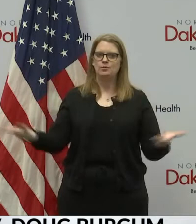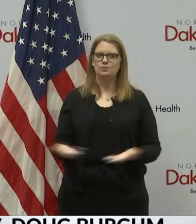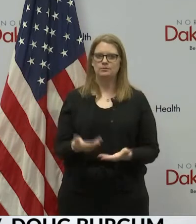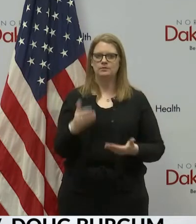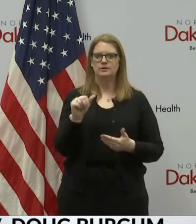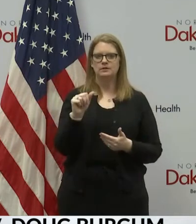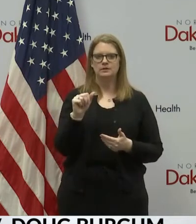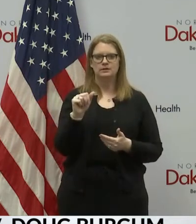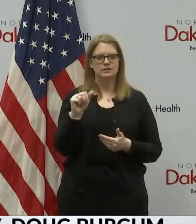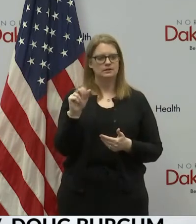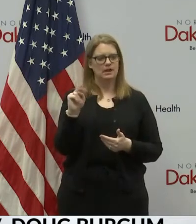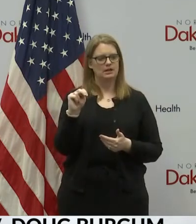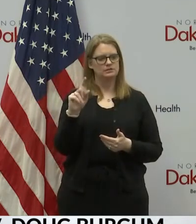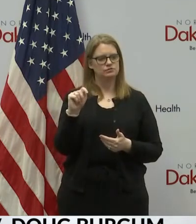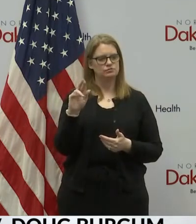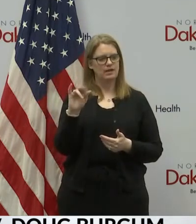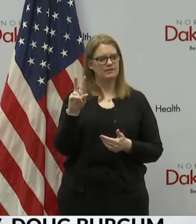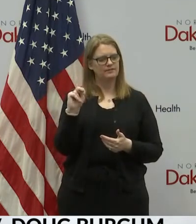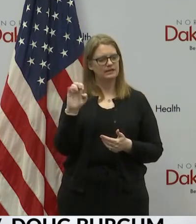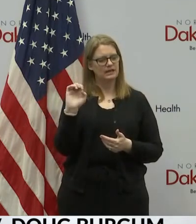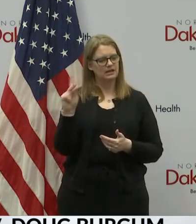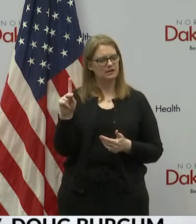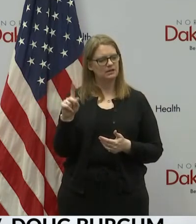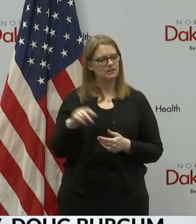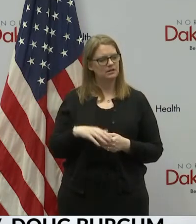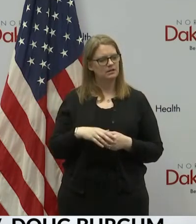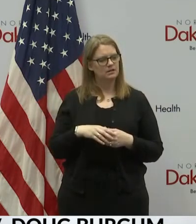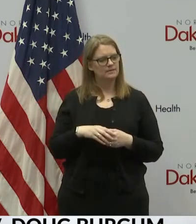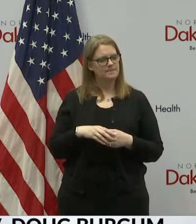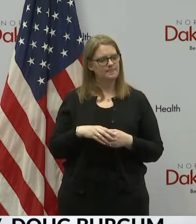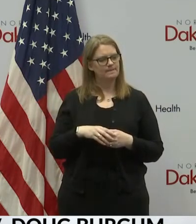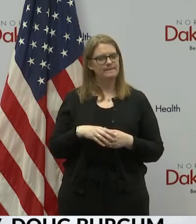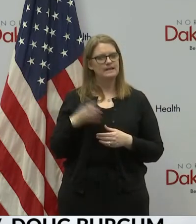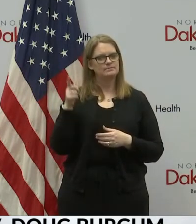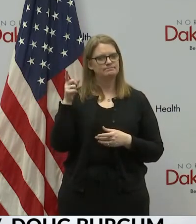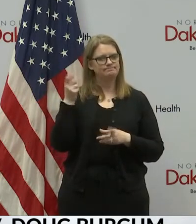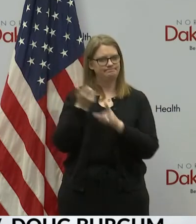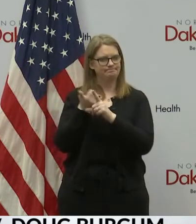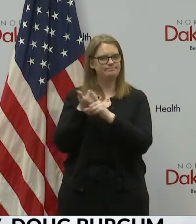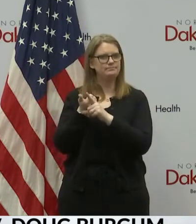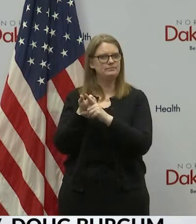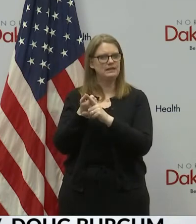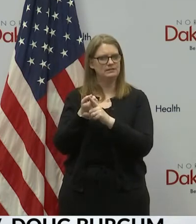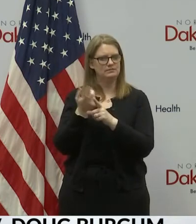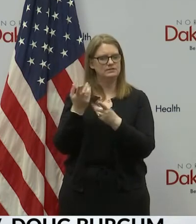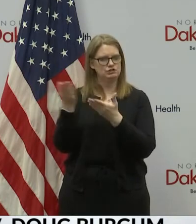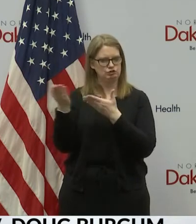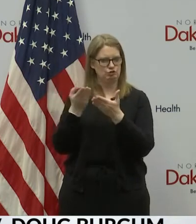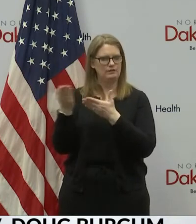RECREATION. WE'RE EXCITED TO WELCOME ANDREA